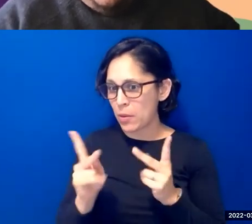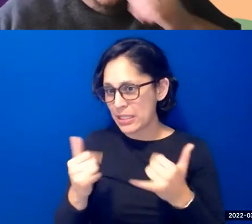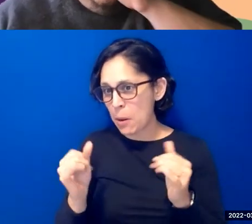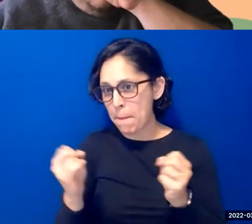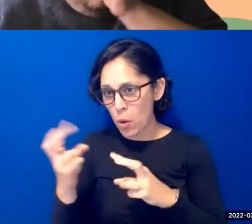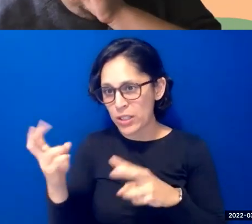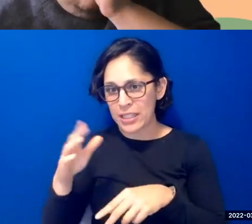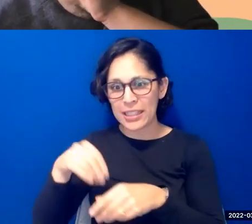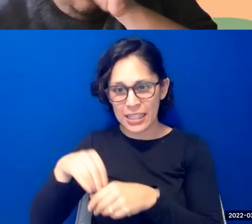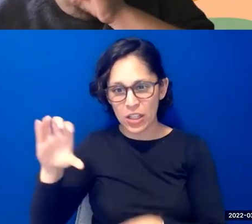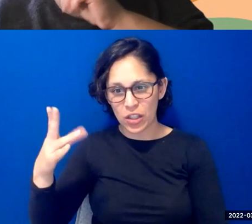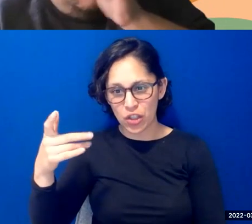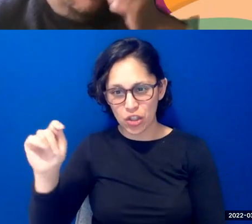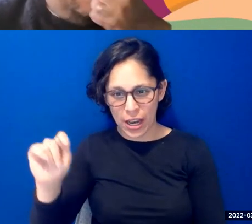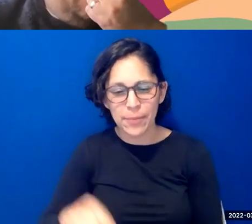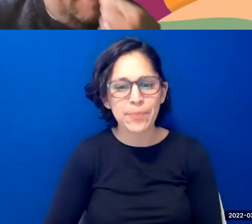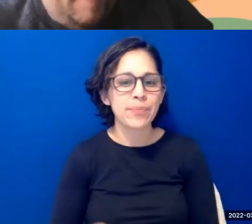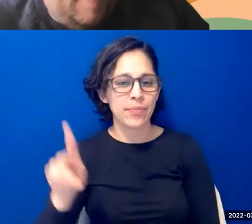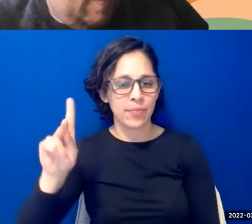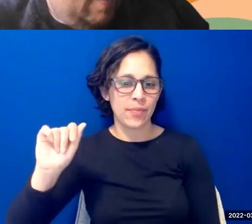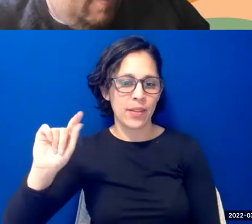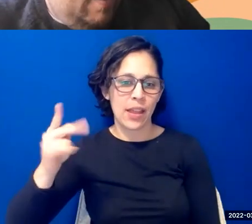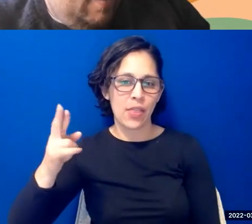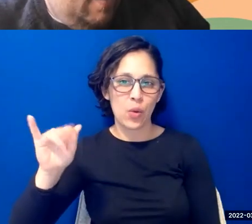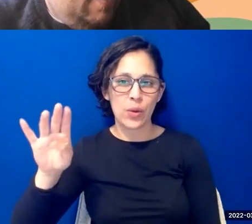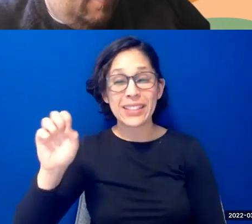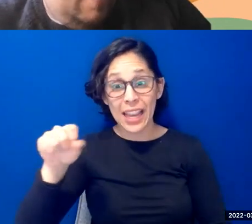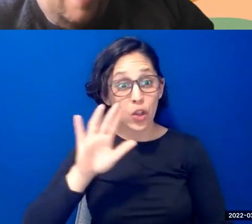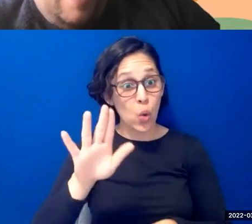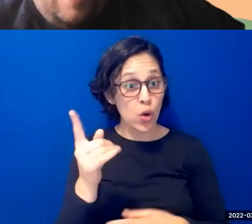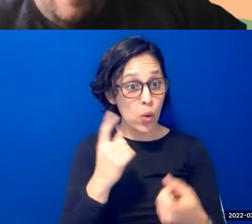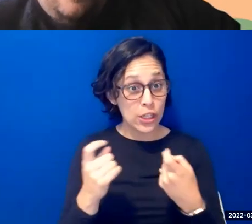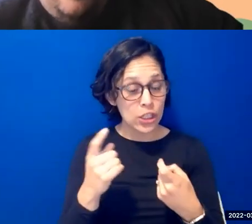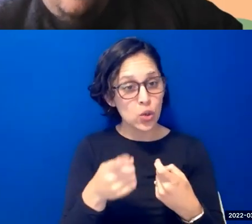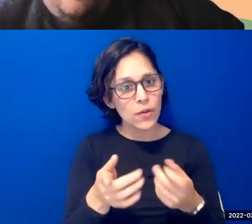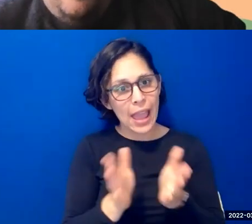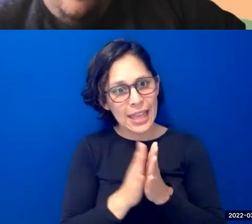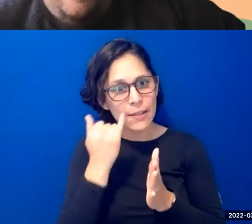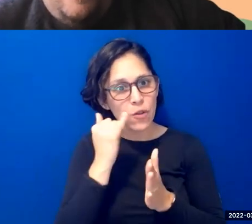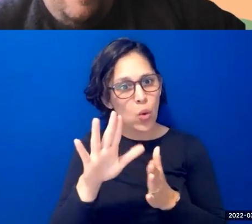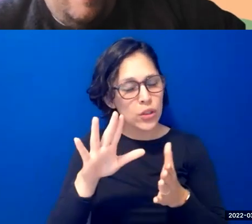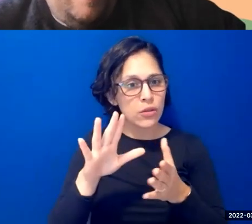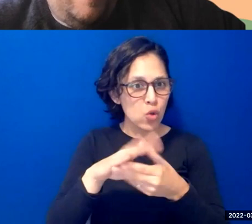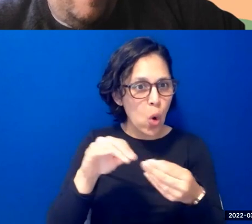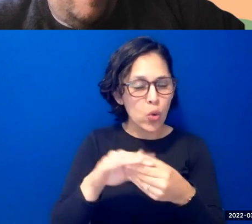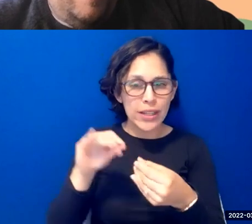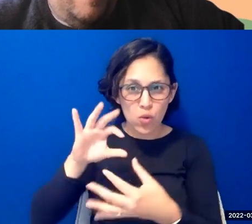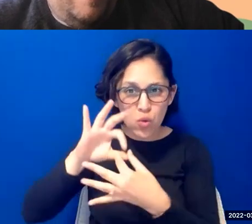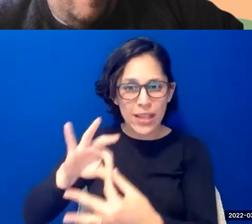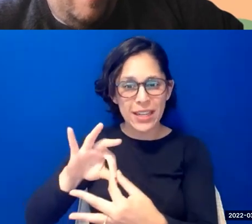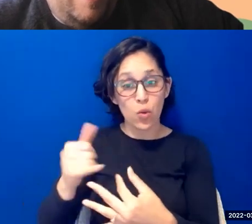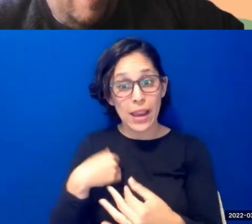Katherine Michel: So to your earlier question Dr Chang you had asked whether your story was resonating and we did have two different.